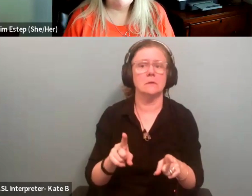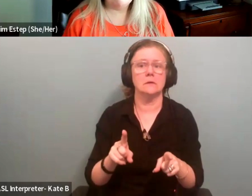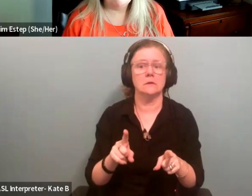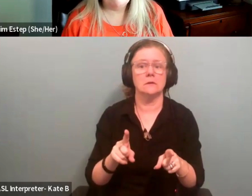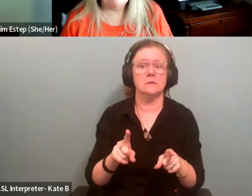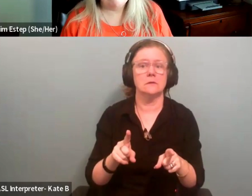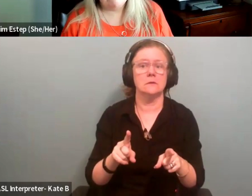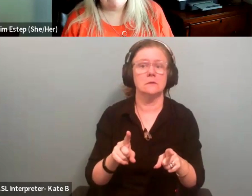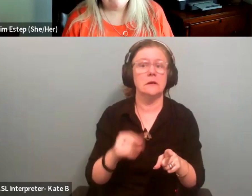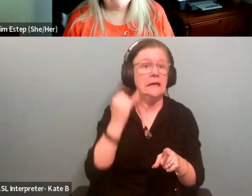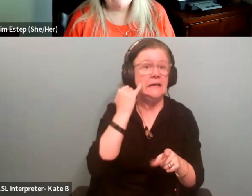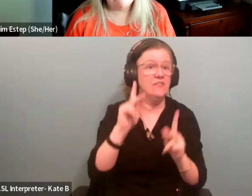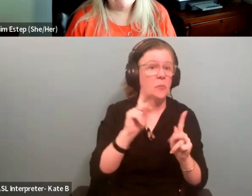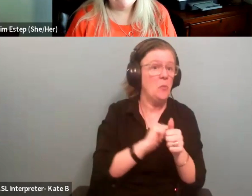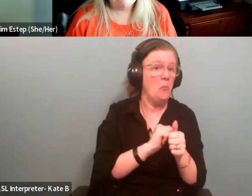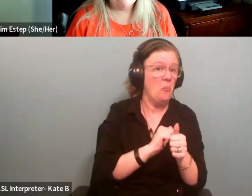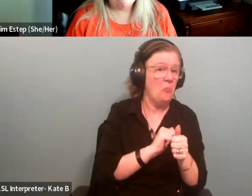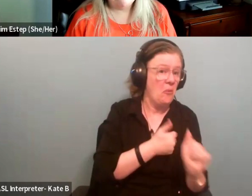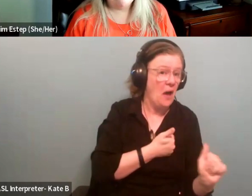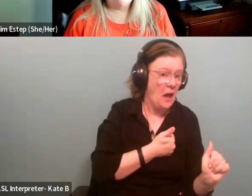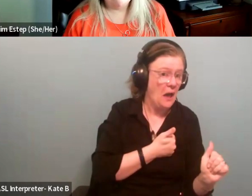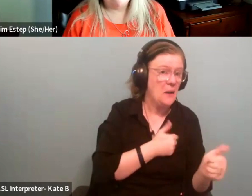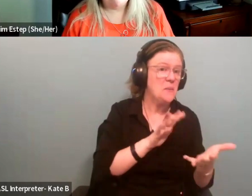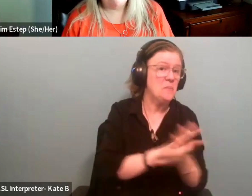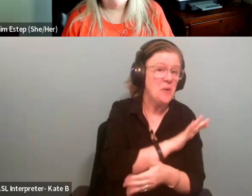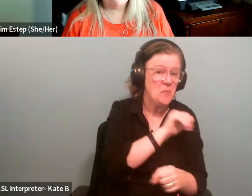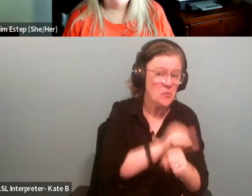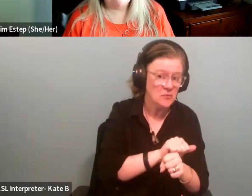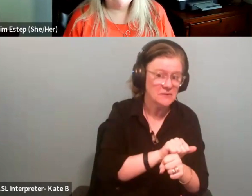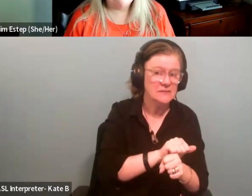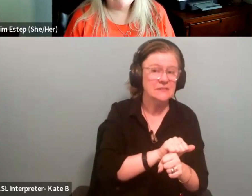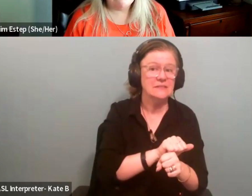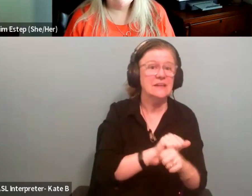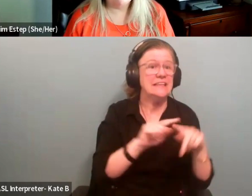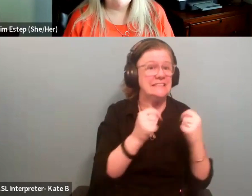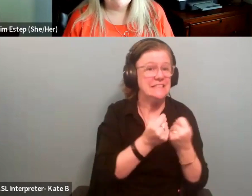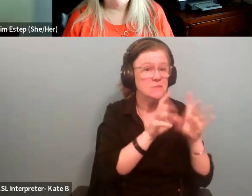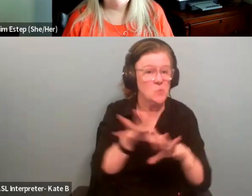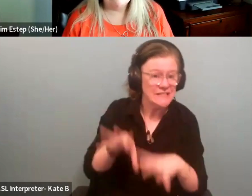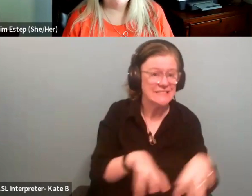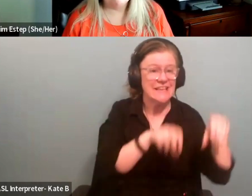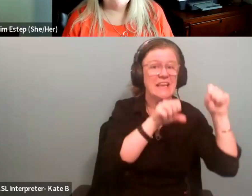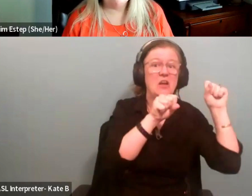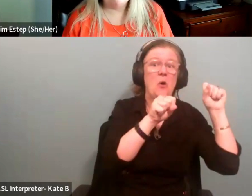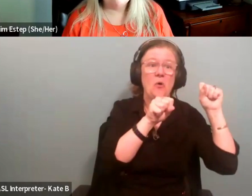people were behind with their documentation teams would take over and take calls for families